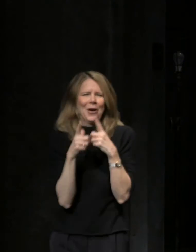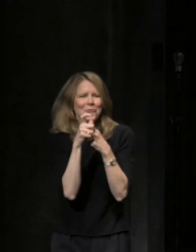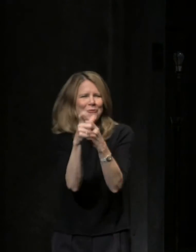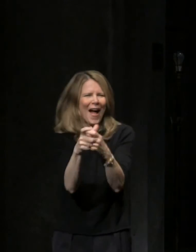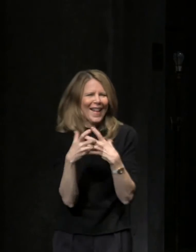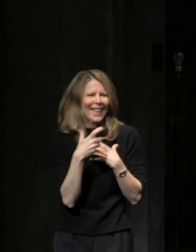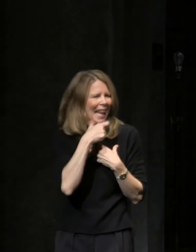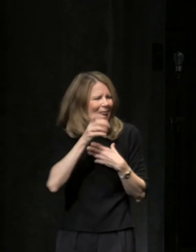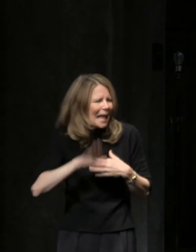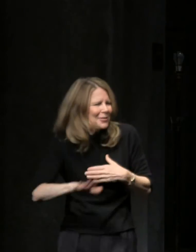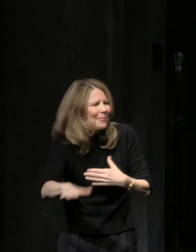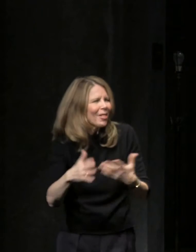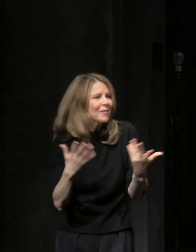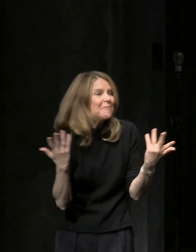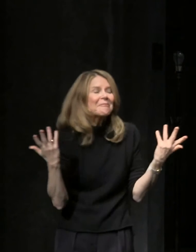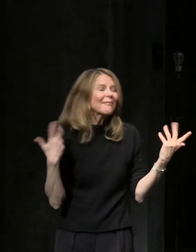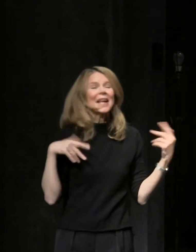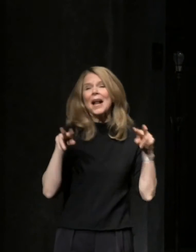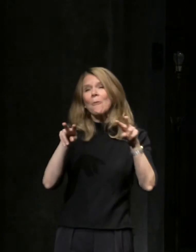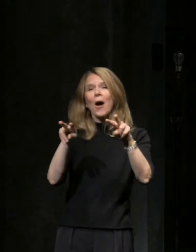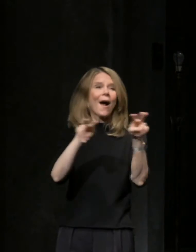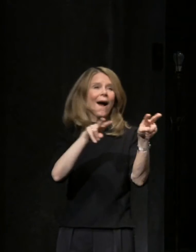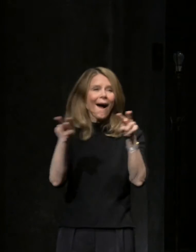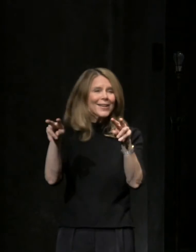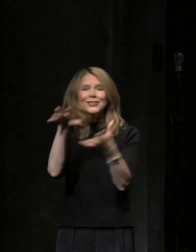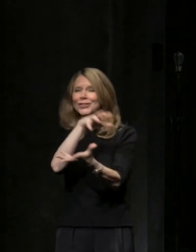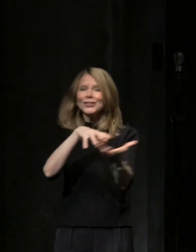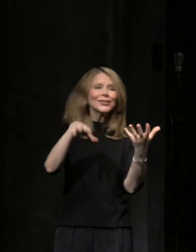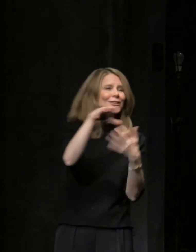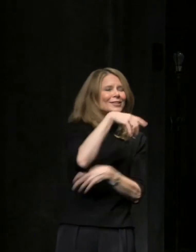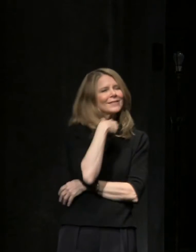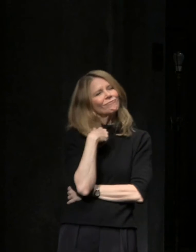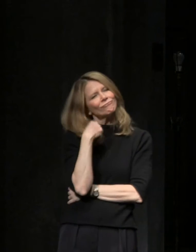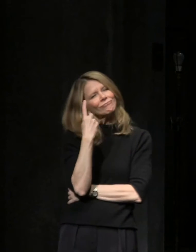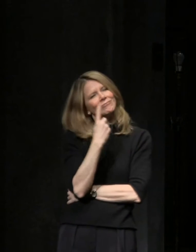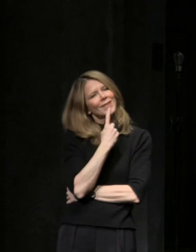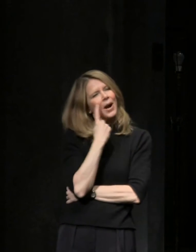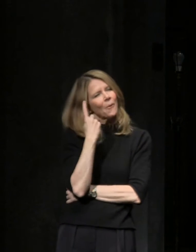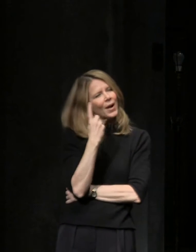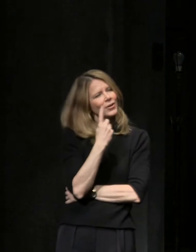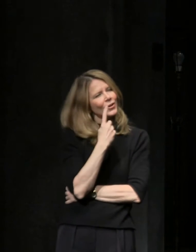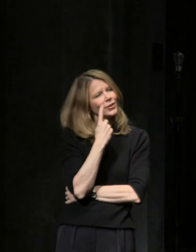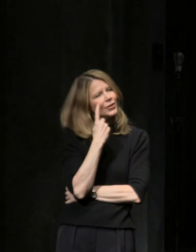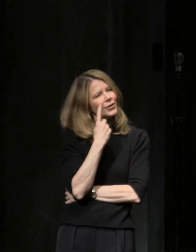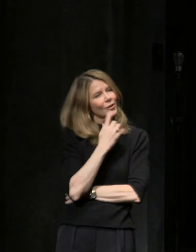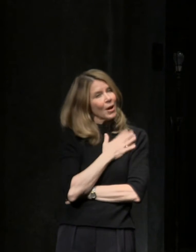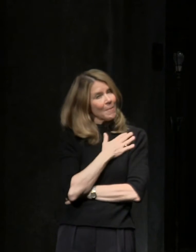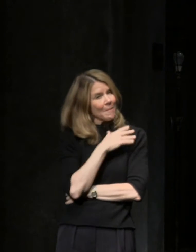And I watched all this and I thought to myself, “I wonder if my kids are doing this